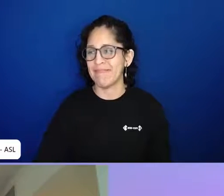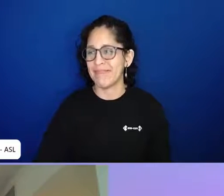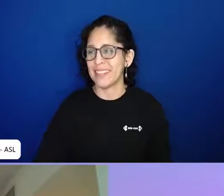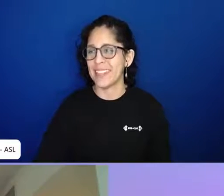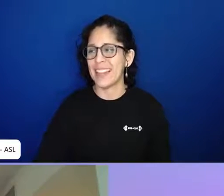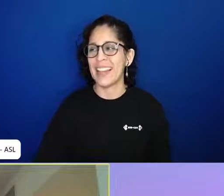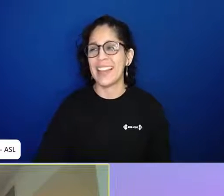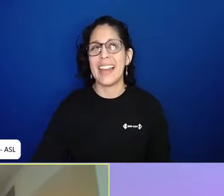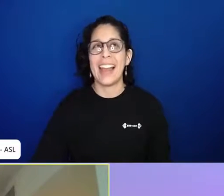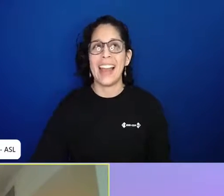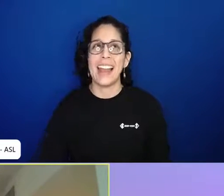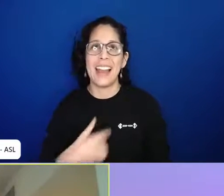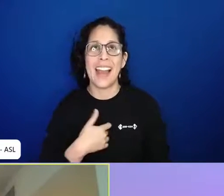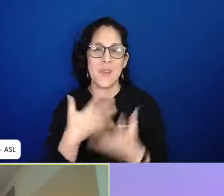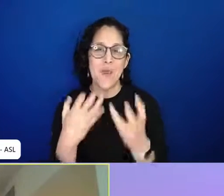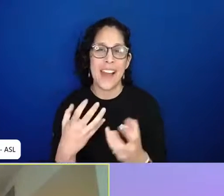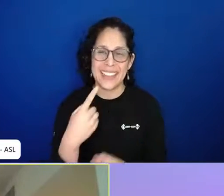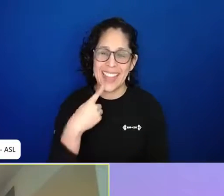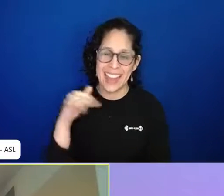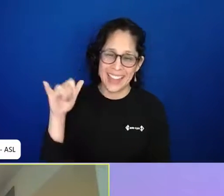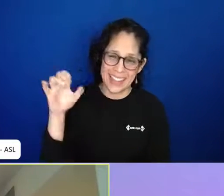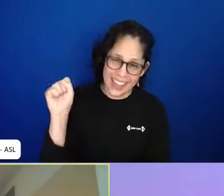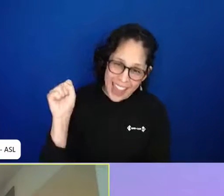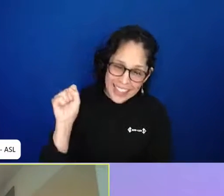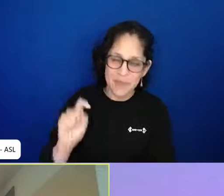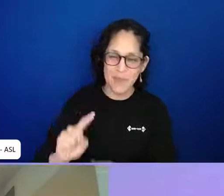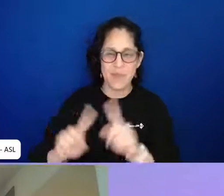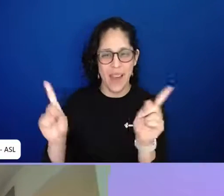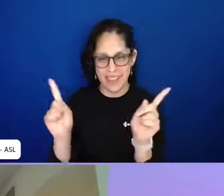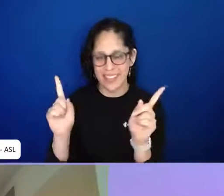designers? [Matthew Luken] I would love to